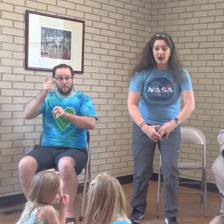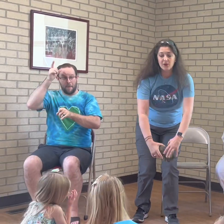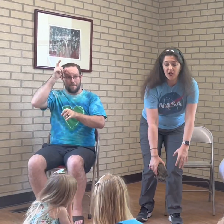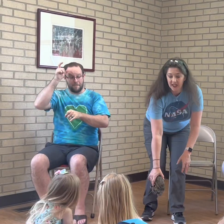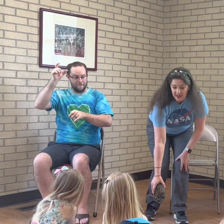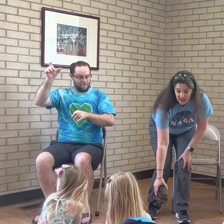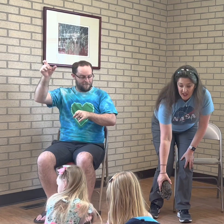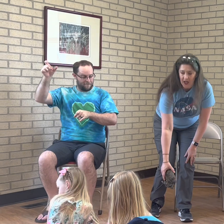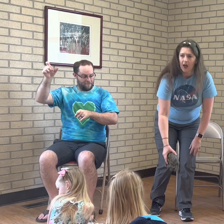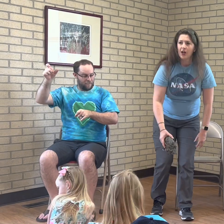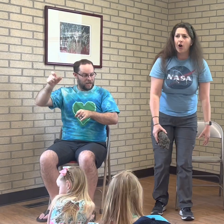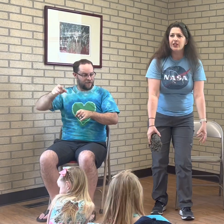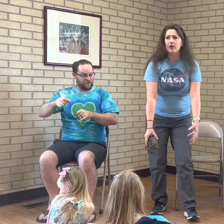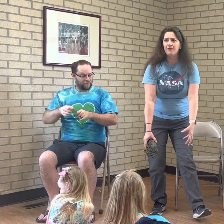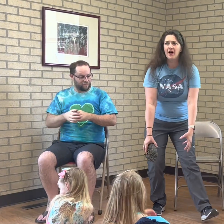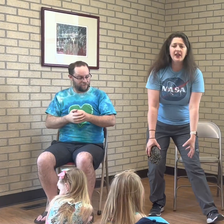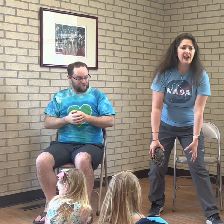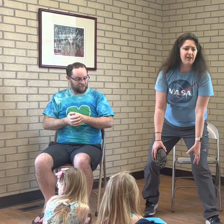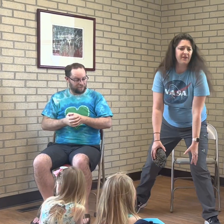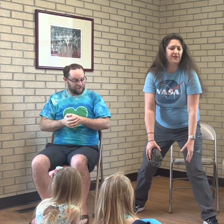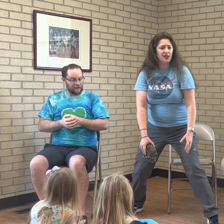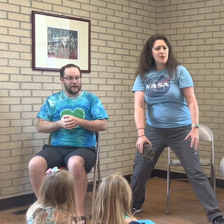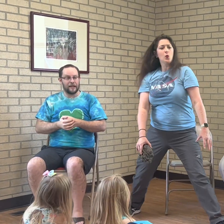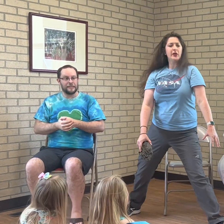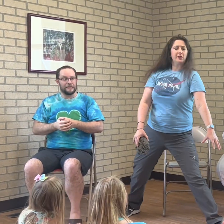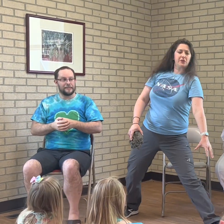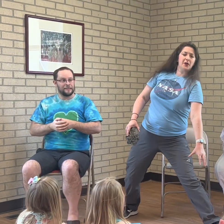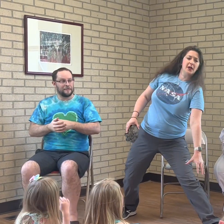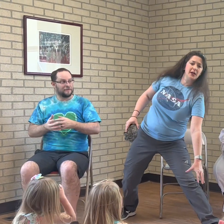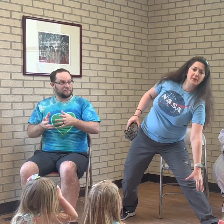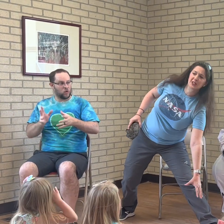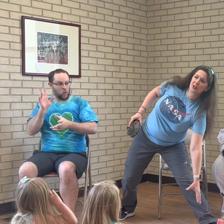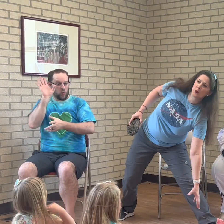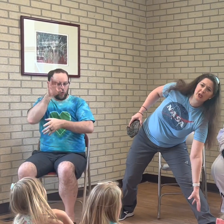trying to get this... Alright. So I finally, I've done my weird thing, I'm basically doing